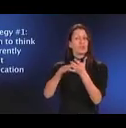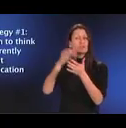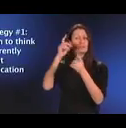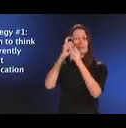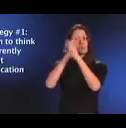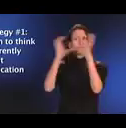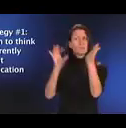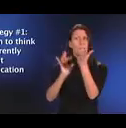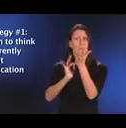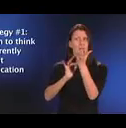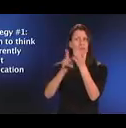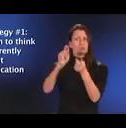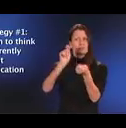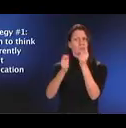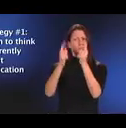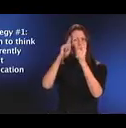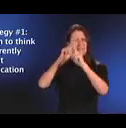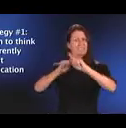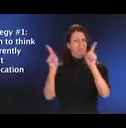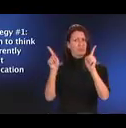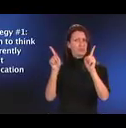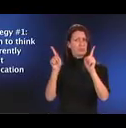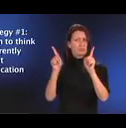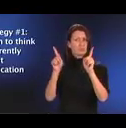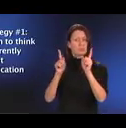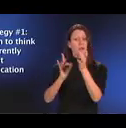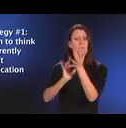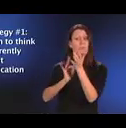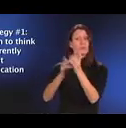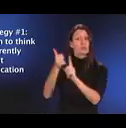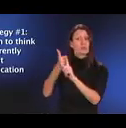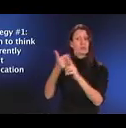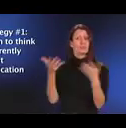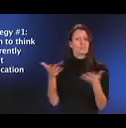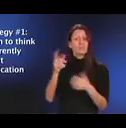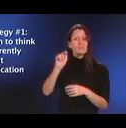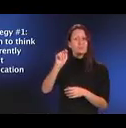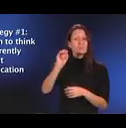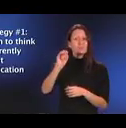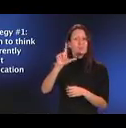Strategy #1: Learn to think differently about medicine.